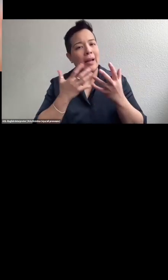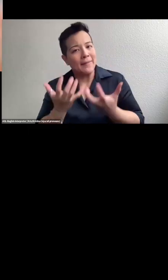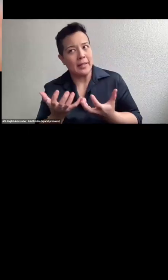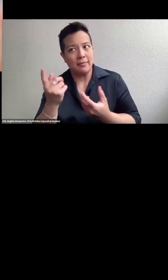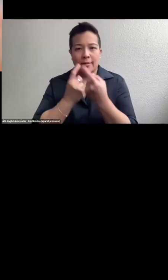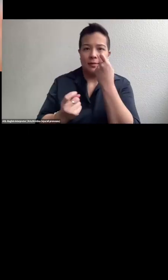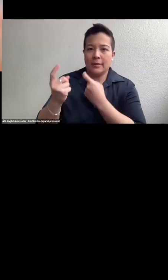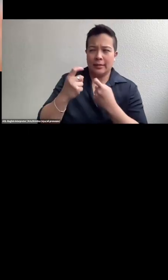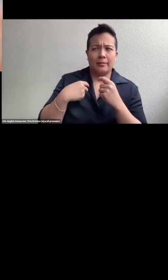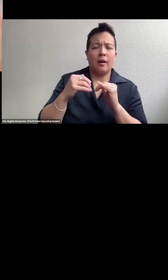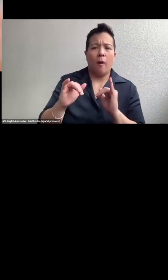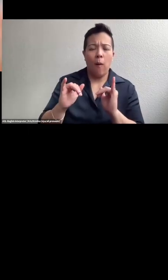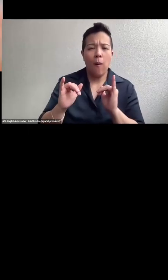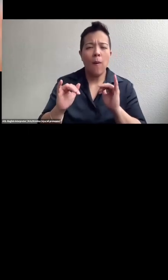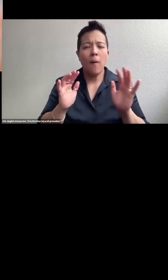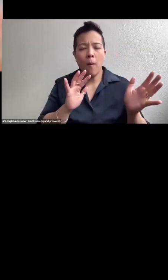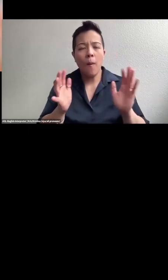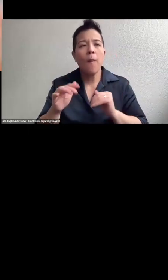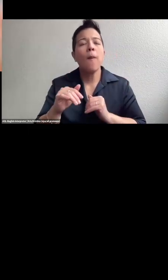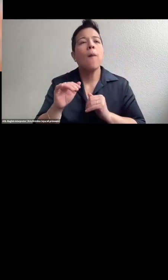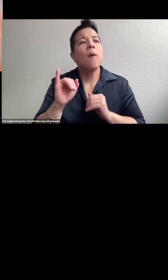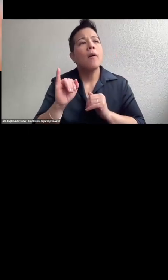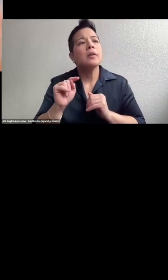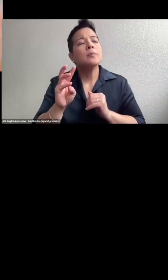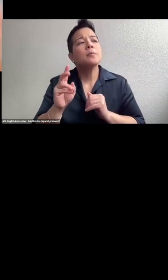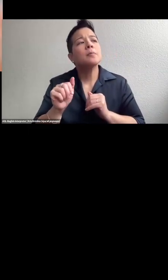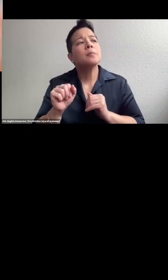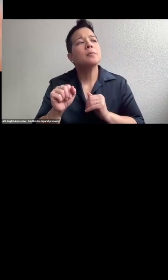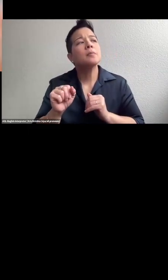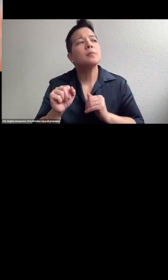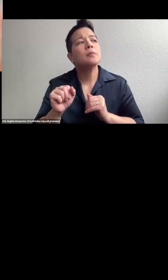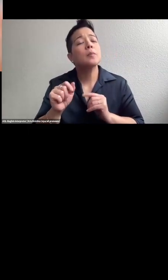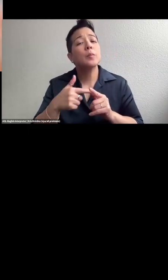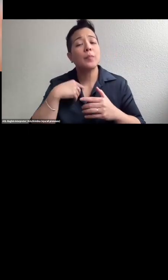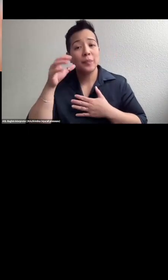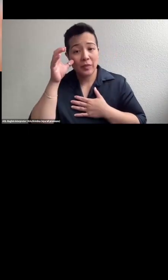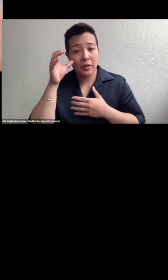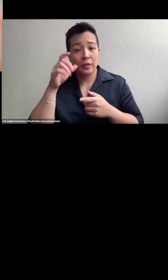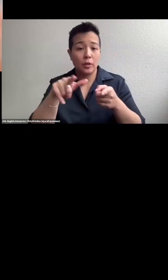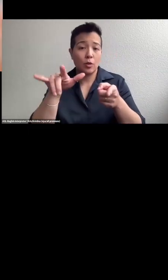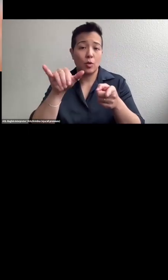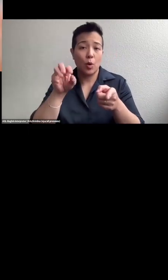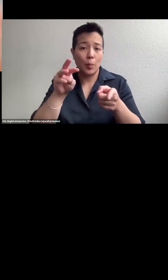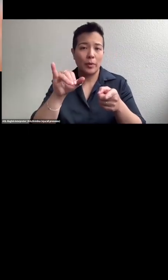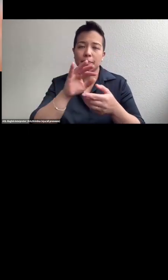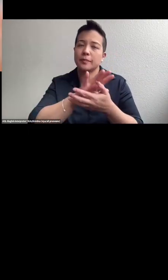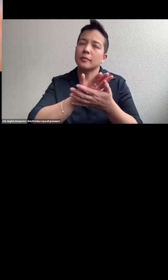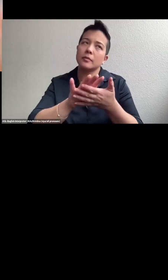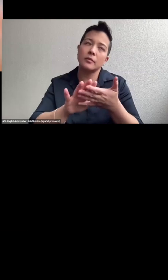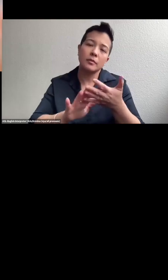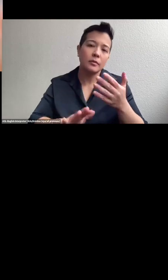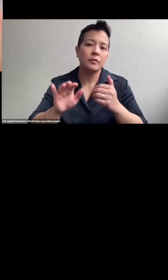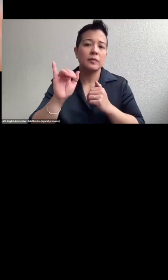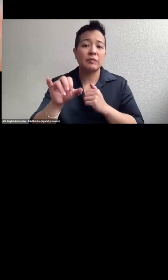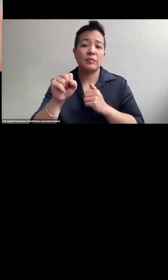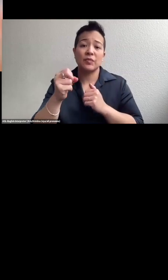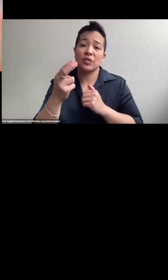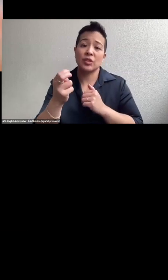it was, you know, when I'm listening, I was listening to Yomi and all the things that she was bringing